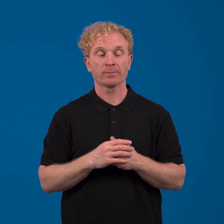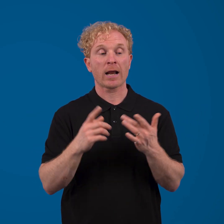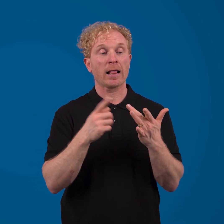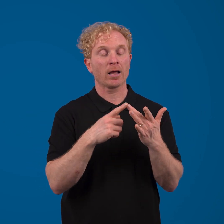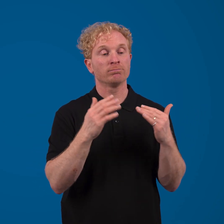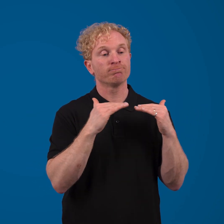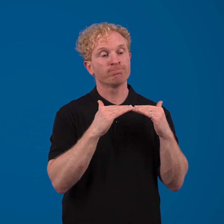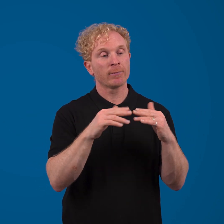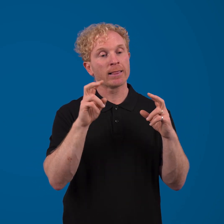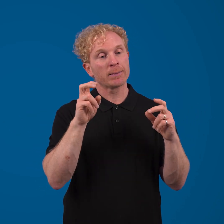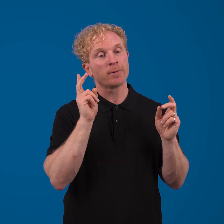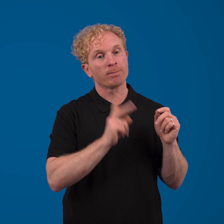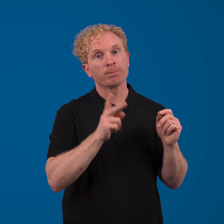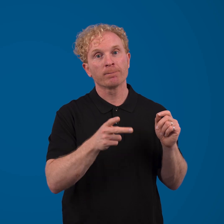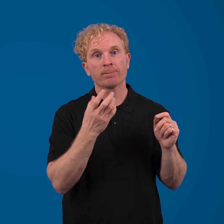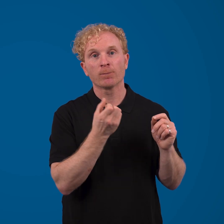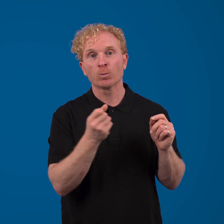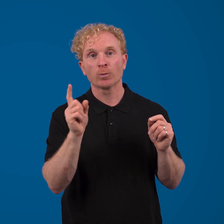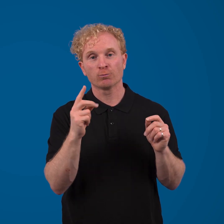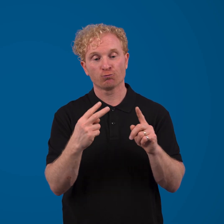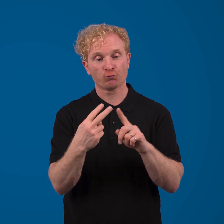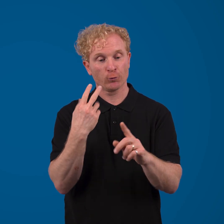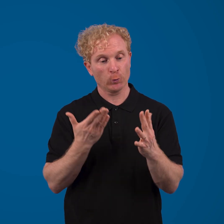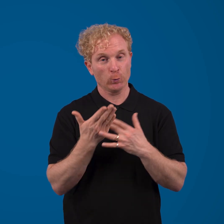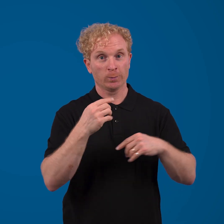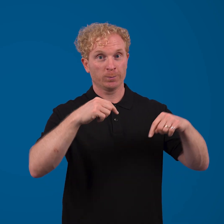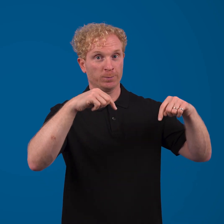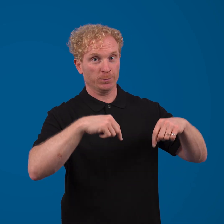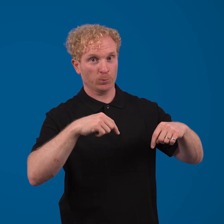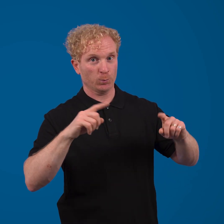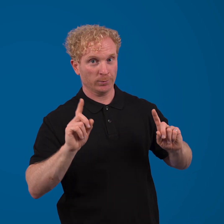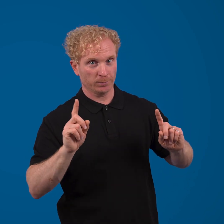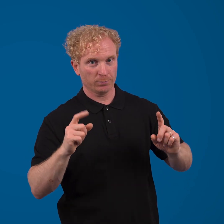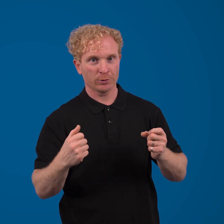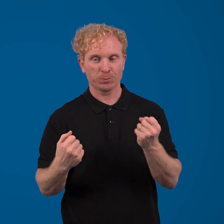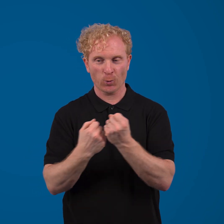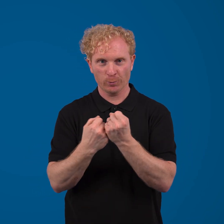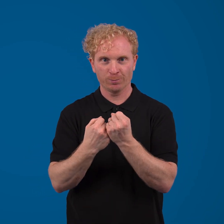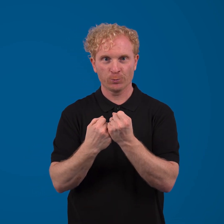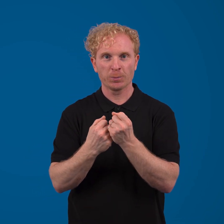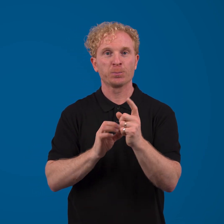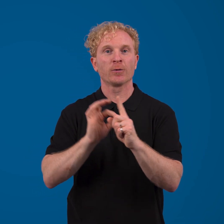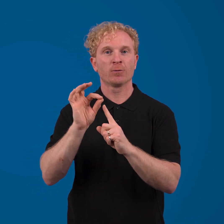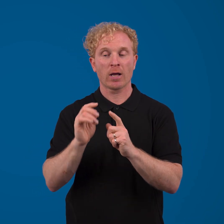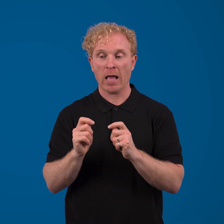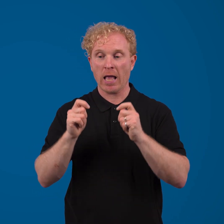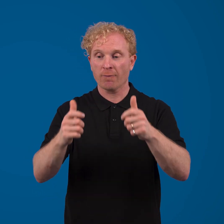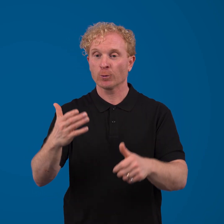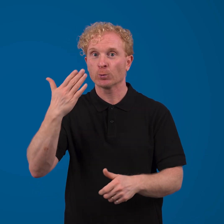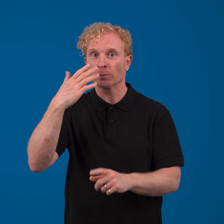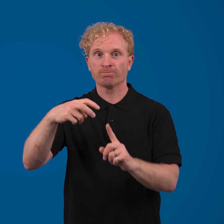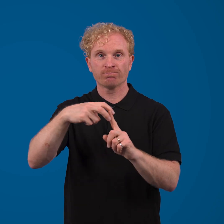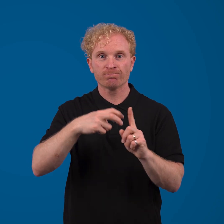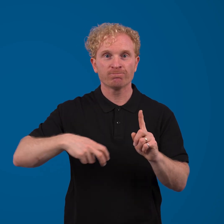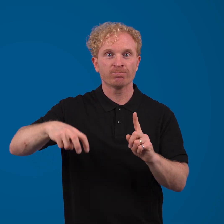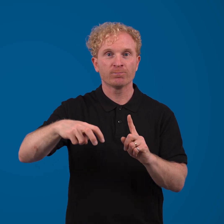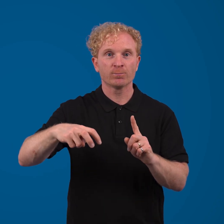Another consistent theme across the Review was support for improving post-school transitions,